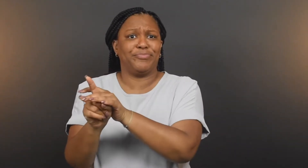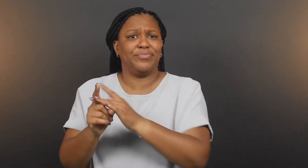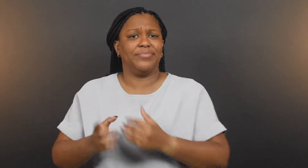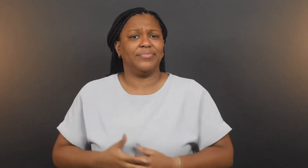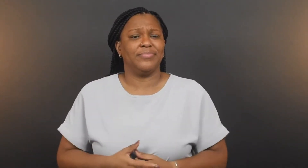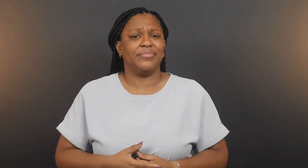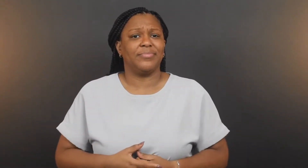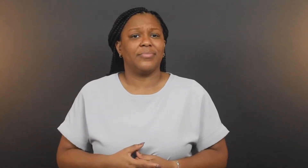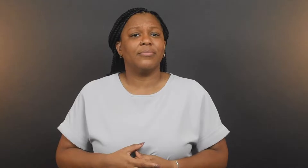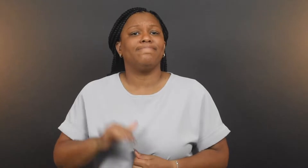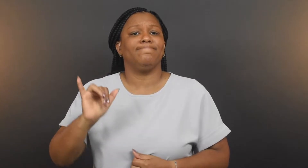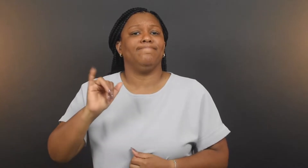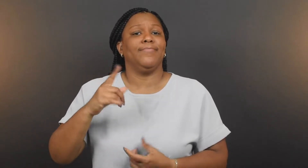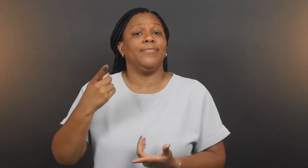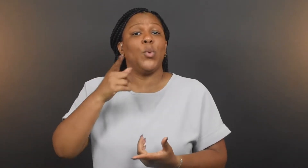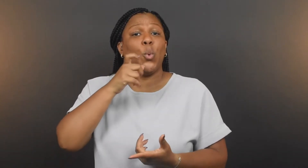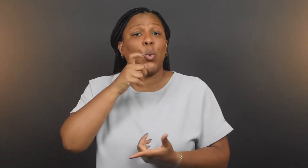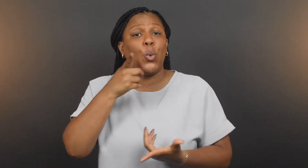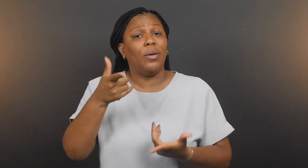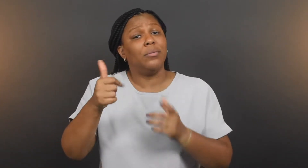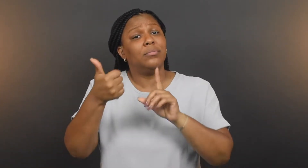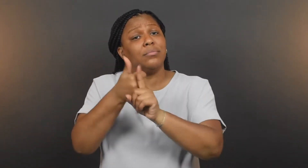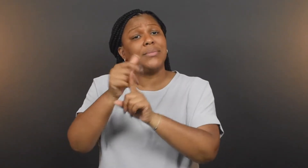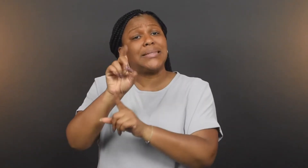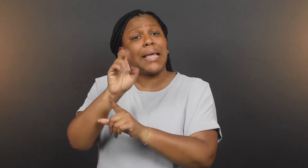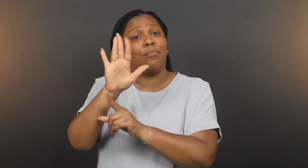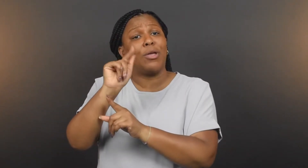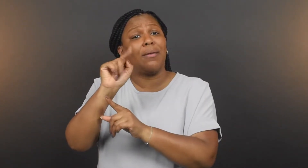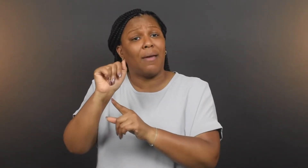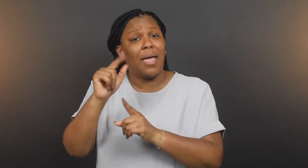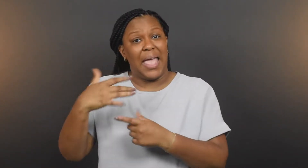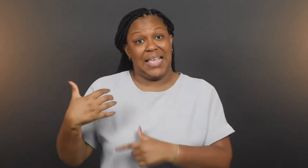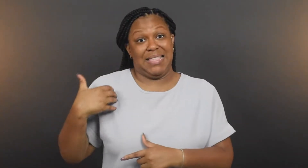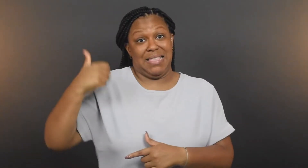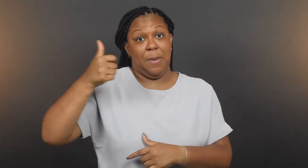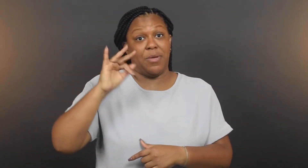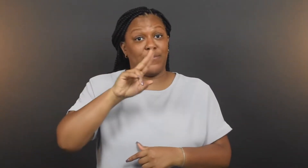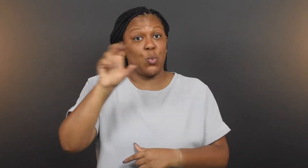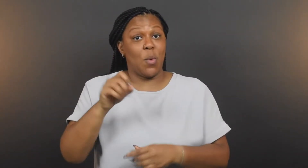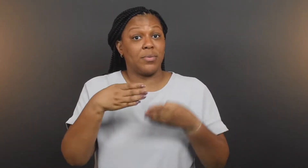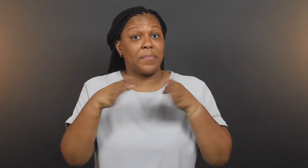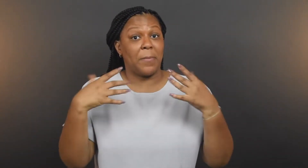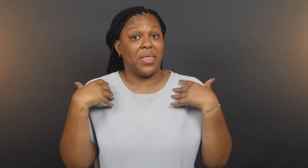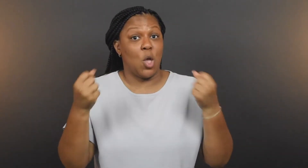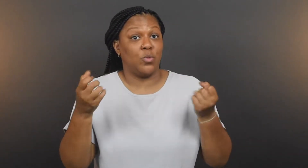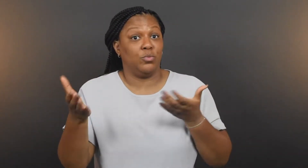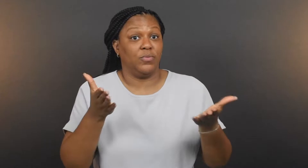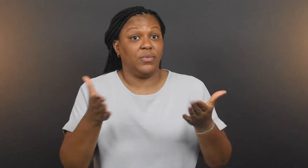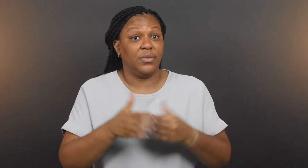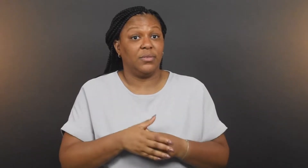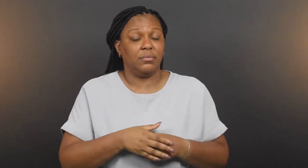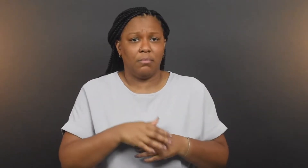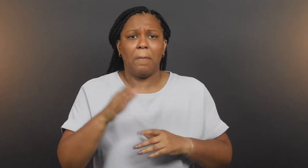“It’s like an excavation where you constantly unearth new artifacts,” says